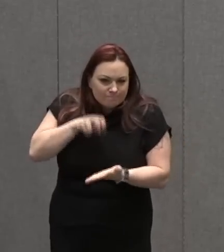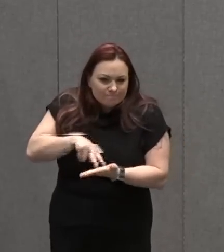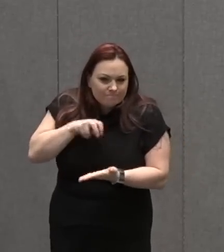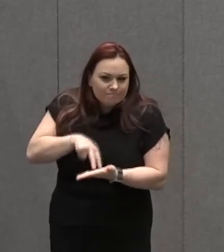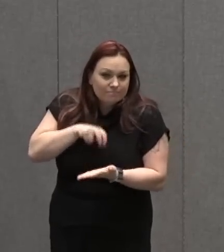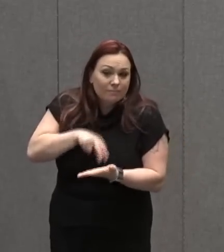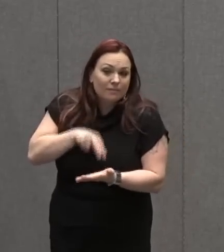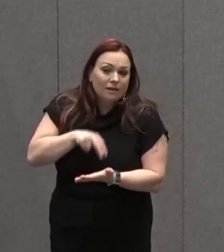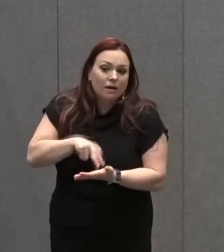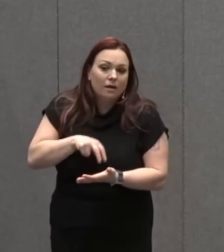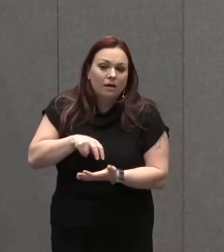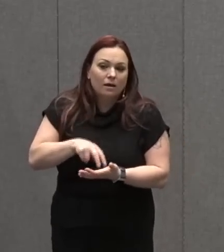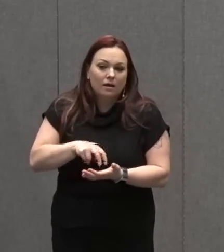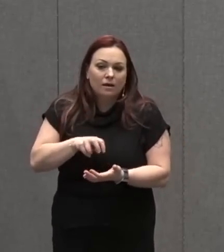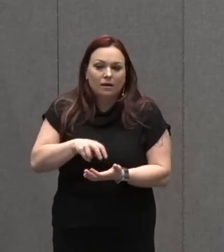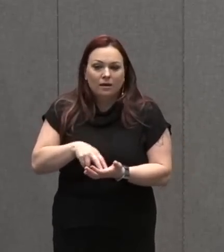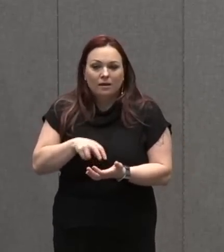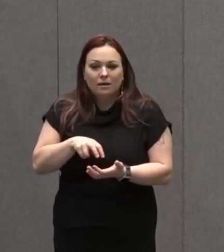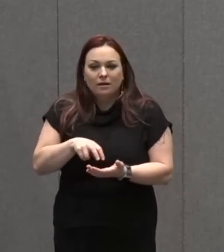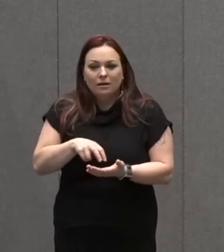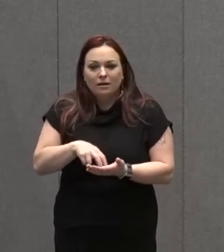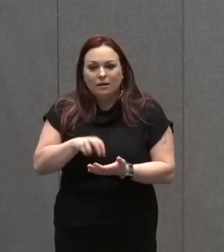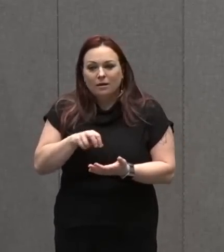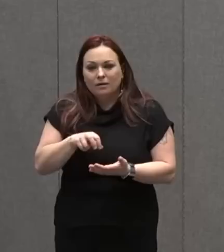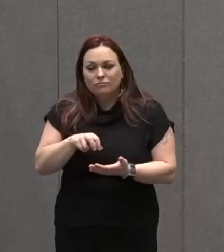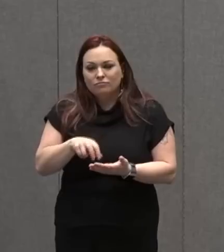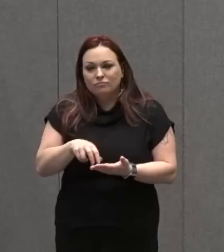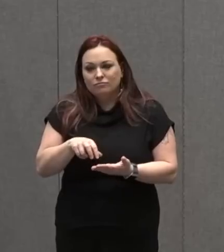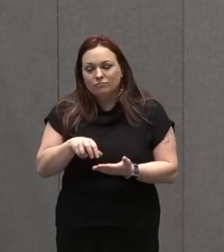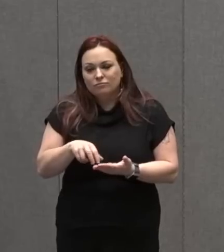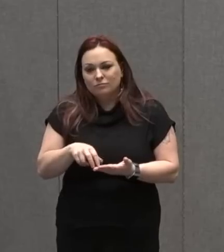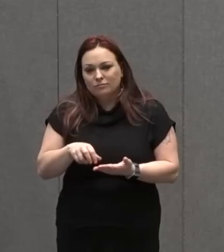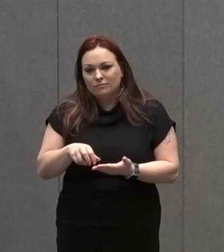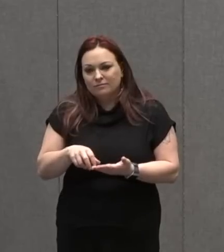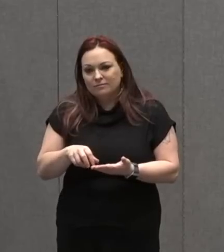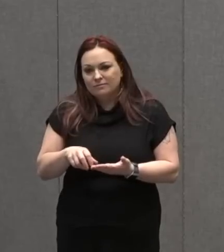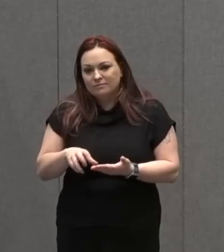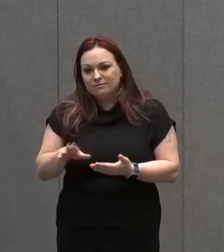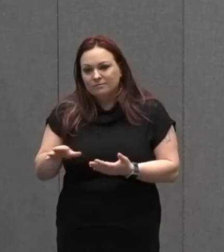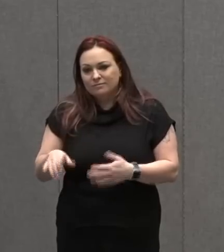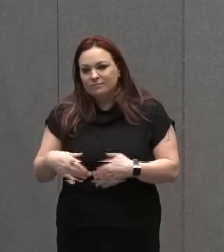and then by the end of the month maybe you didn't wanna do so many jumping jacks anymore, maybe you moved on to jump rope.